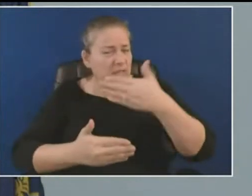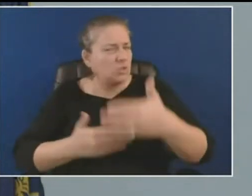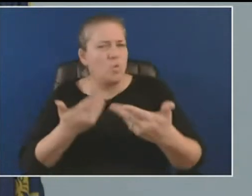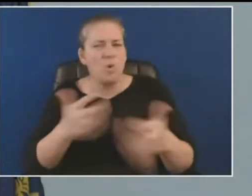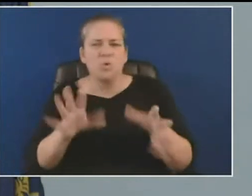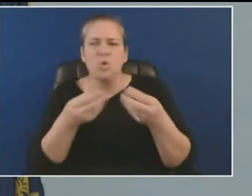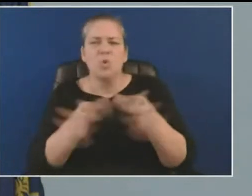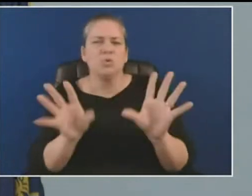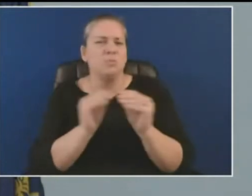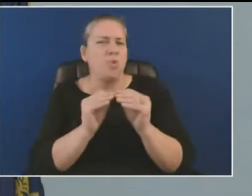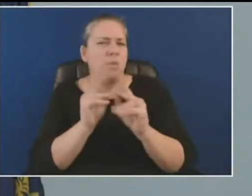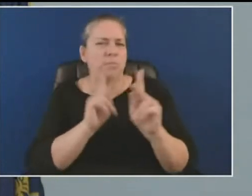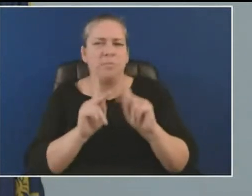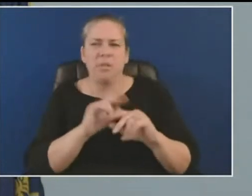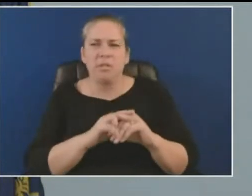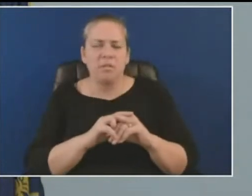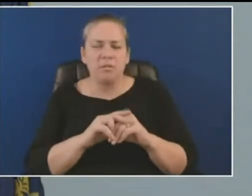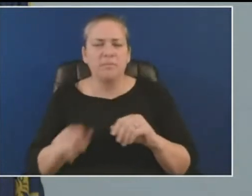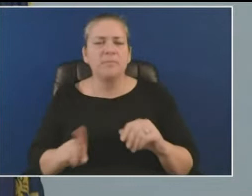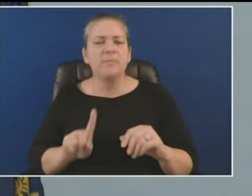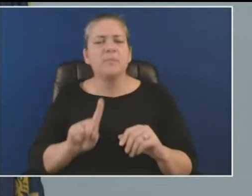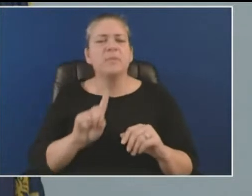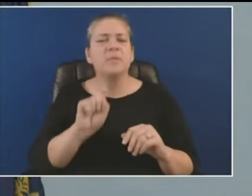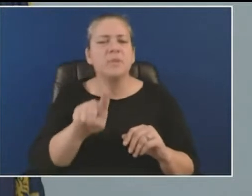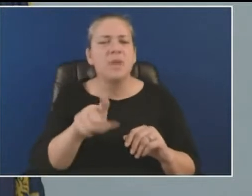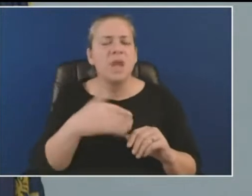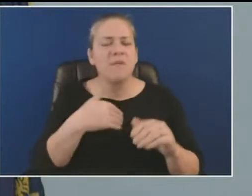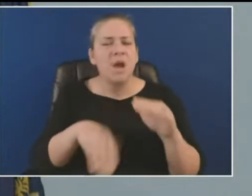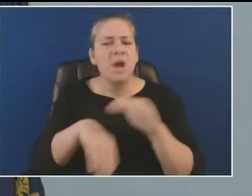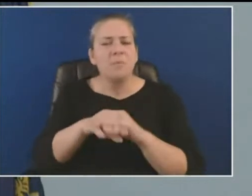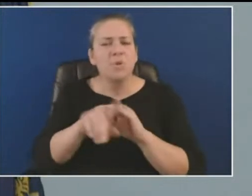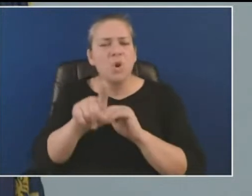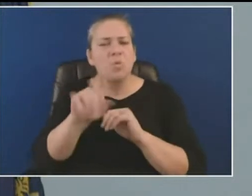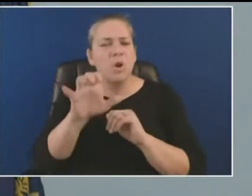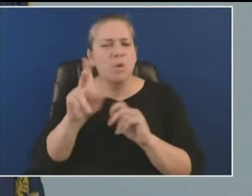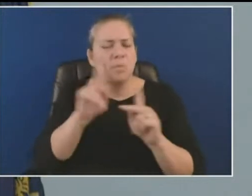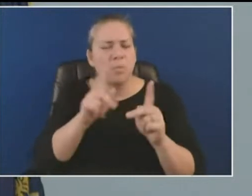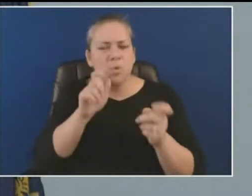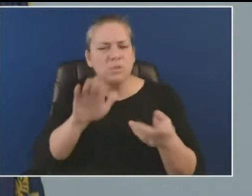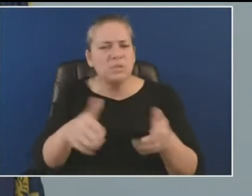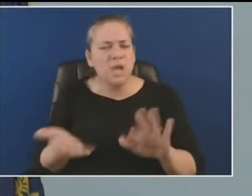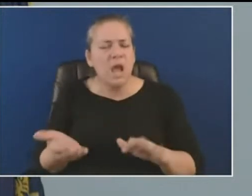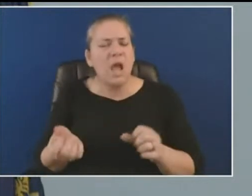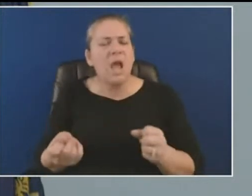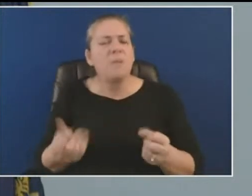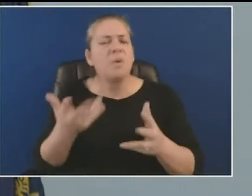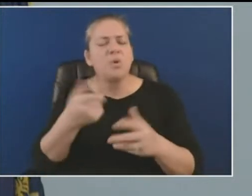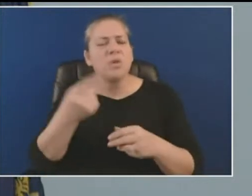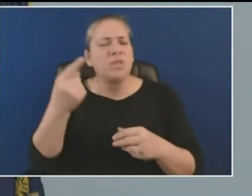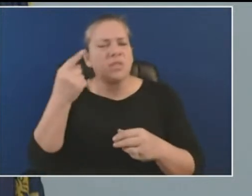said that there's like 100 times this storm. How many of those victims do anticipate here in Warren County?